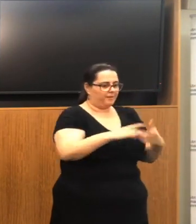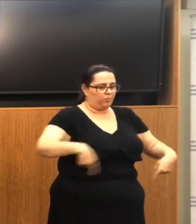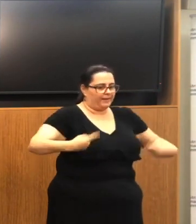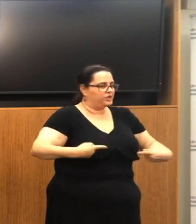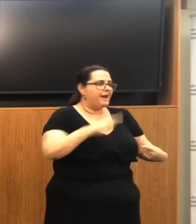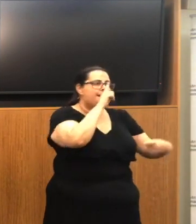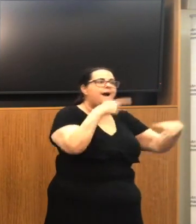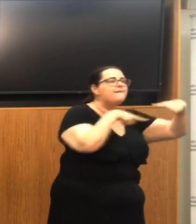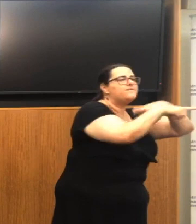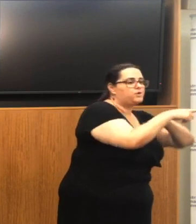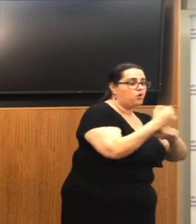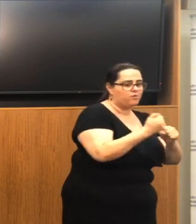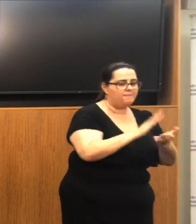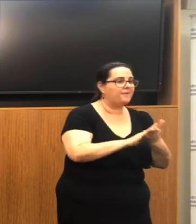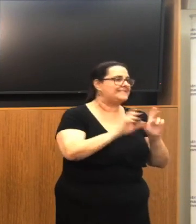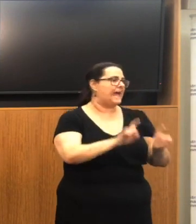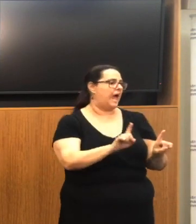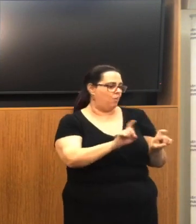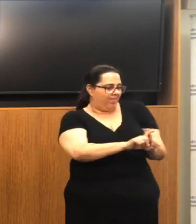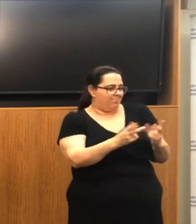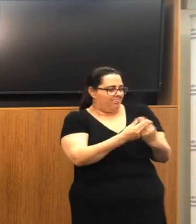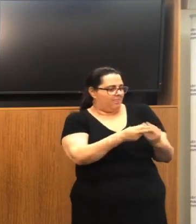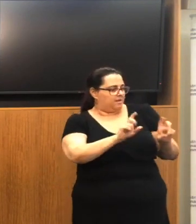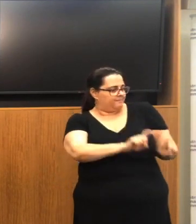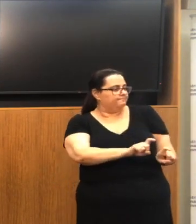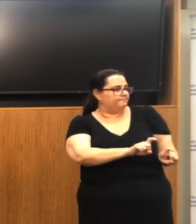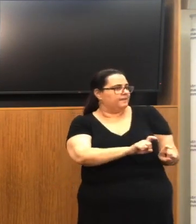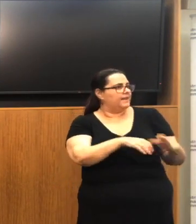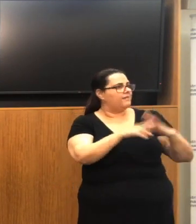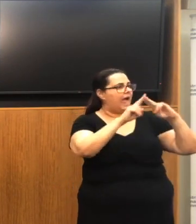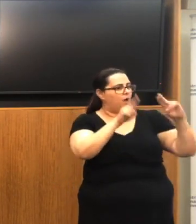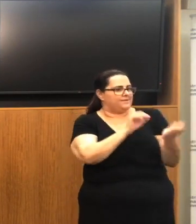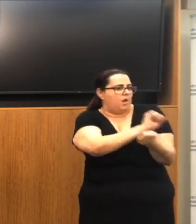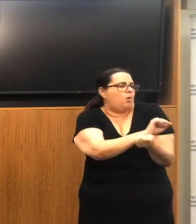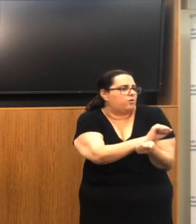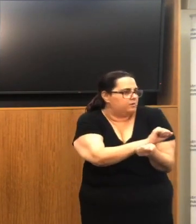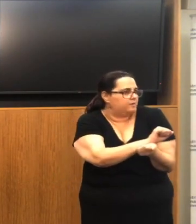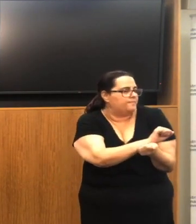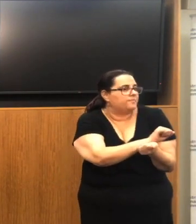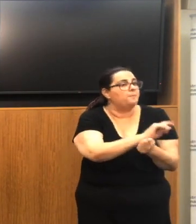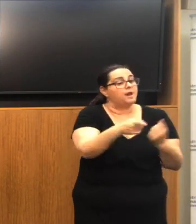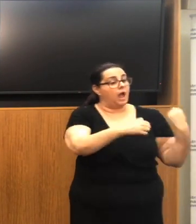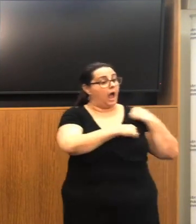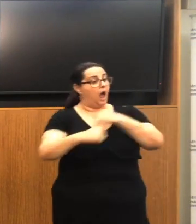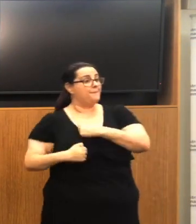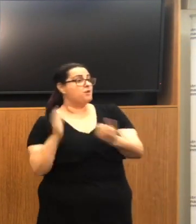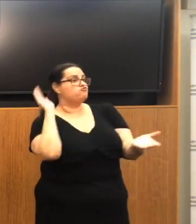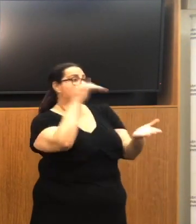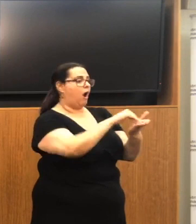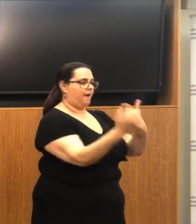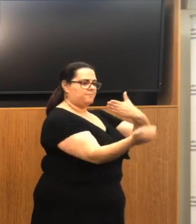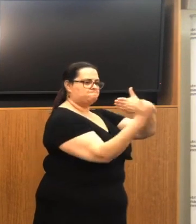to flee, his grandmother stayed behind and locked him in the house. But when the military came knocking on the door,